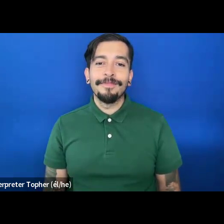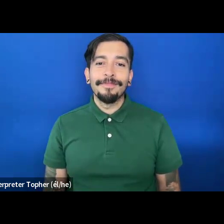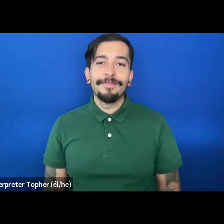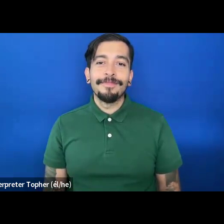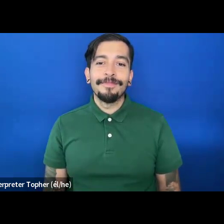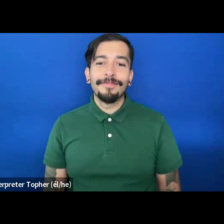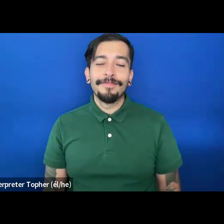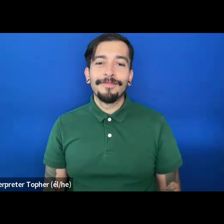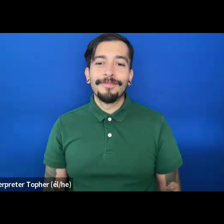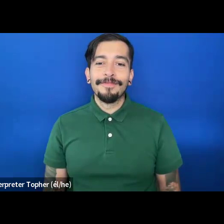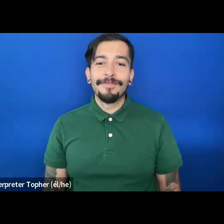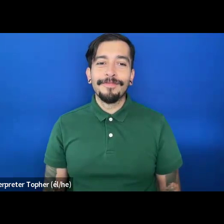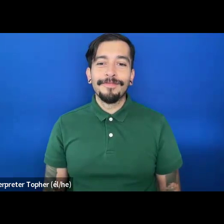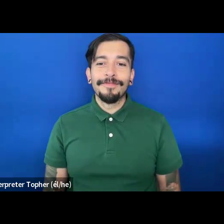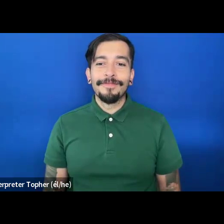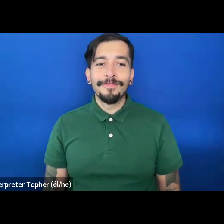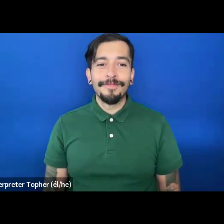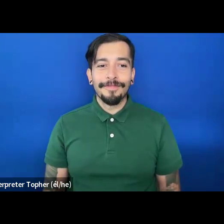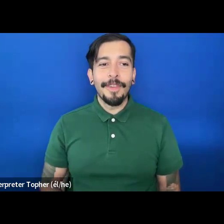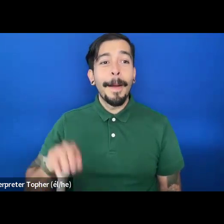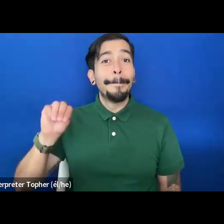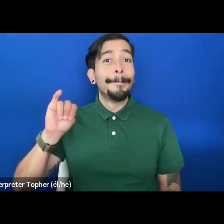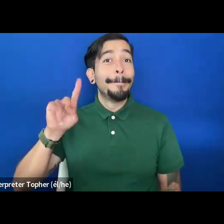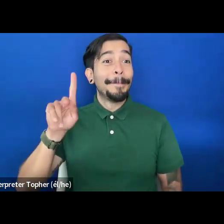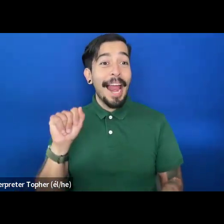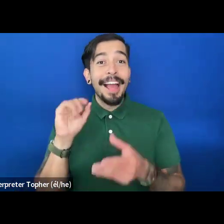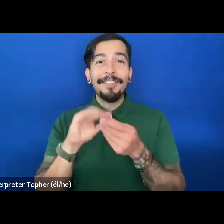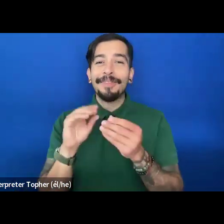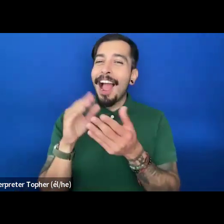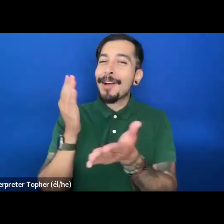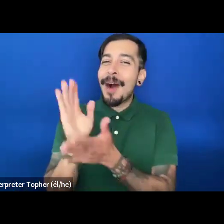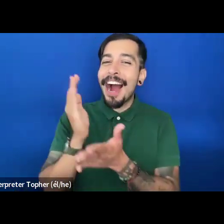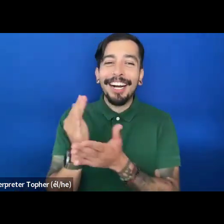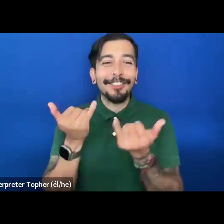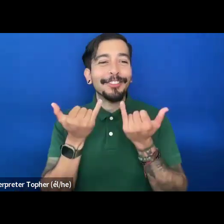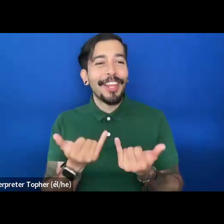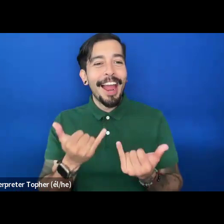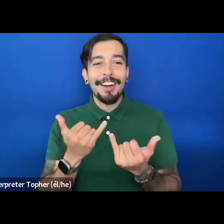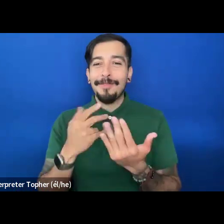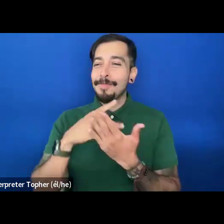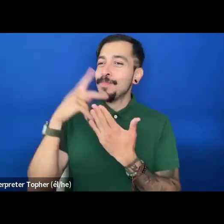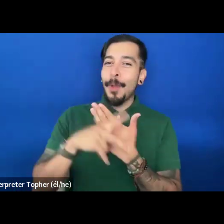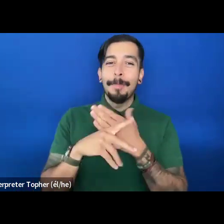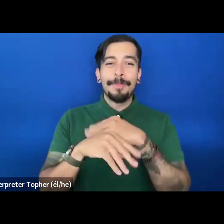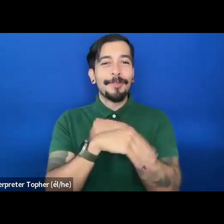All right. So today's program is a Zoom webinar, so it's like you're watching a TV show with our guests.